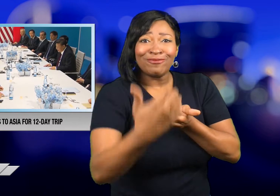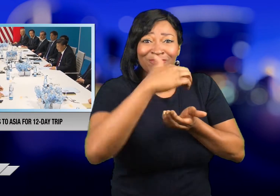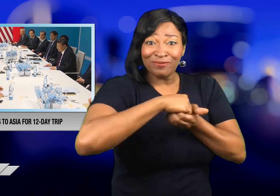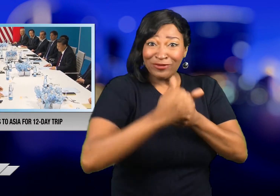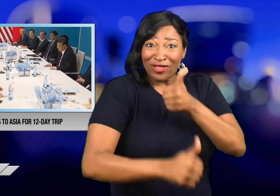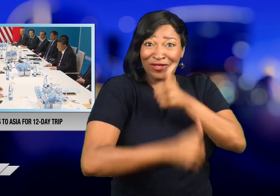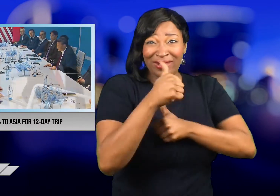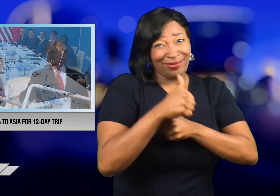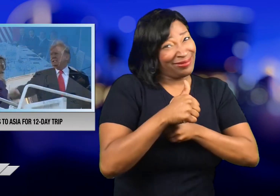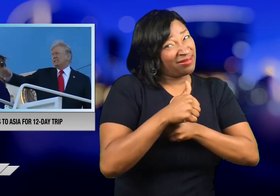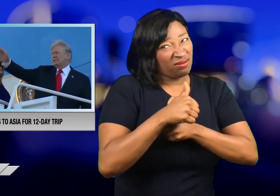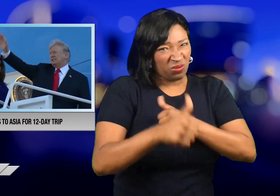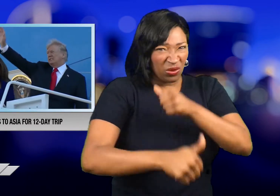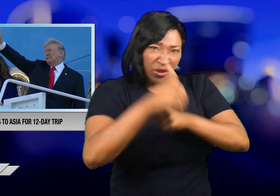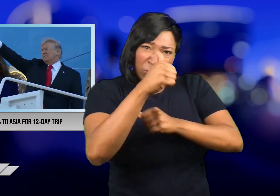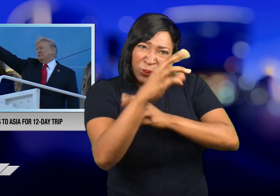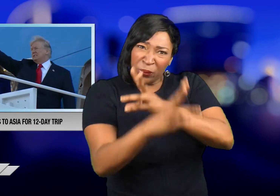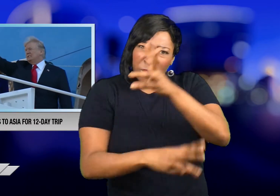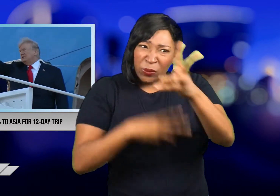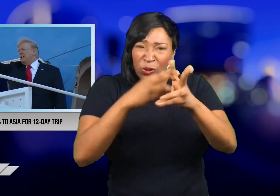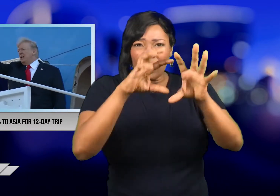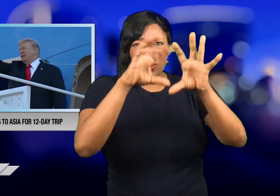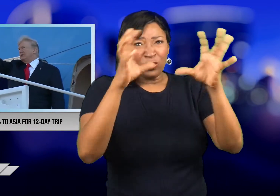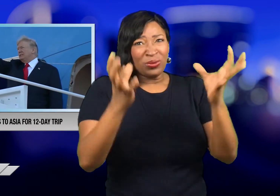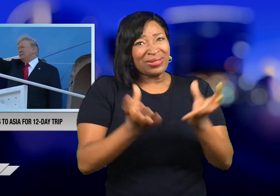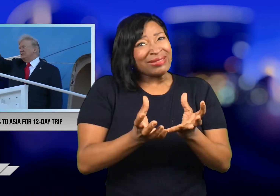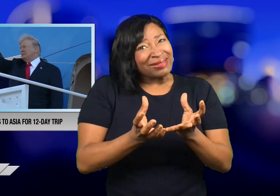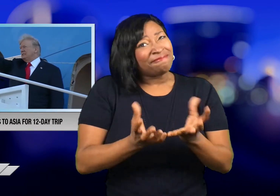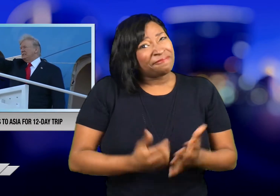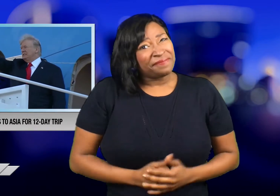but is a threat to the entire world.